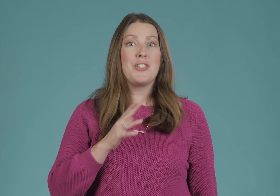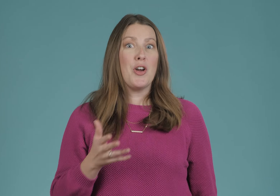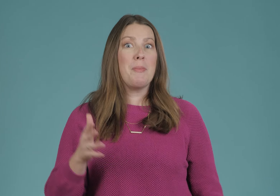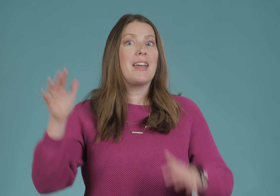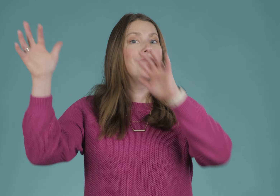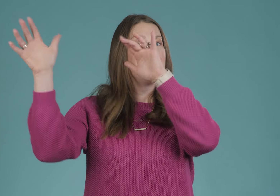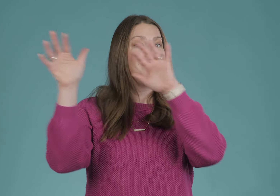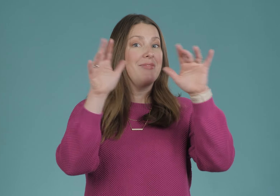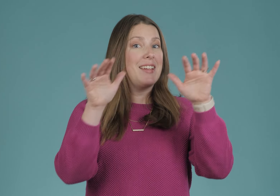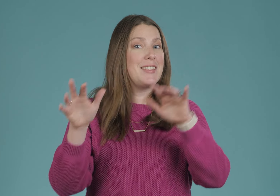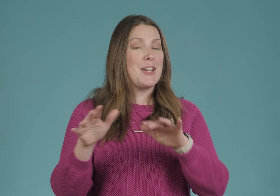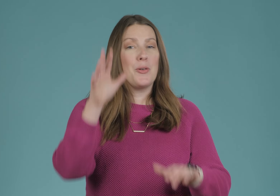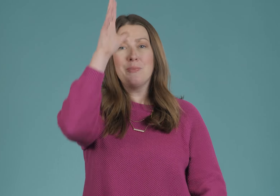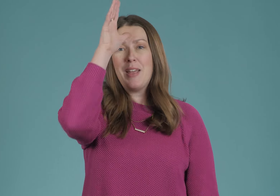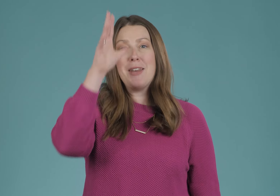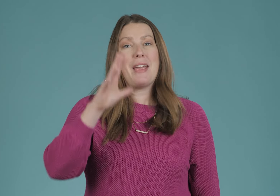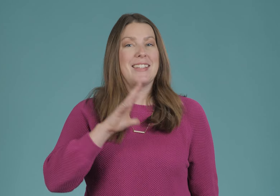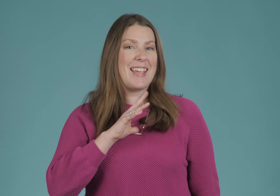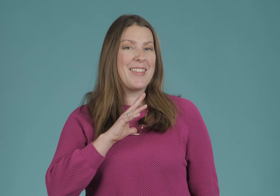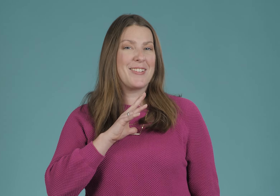Snowman is snow and man. Together.